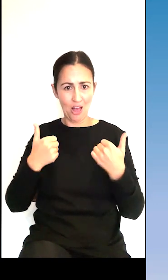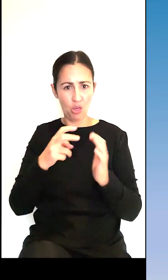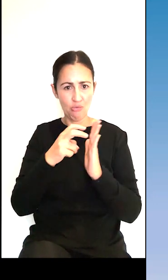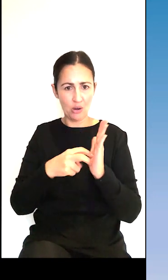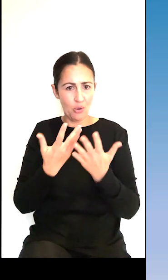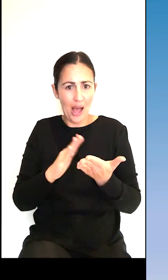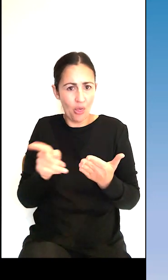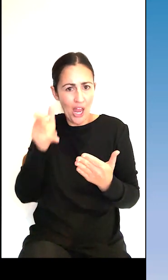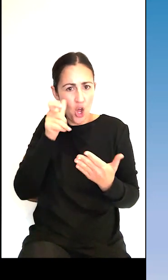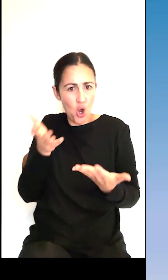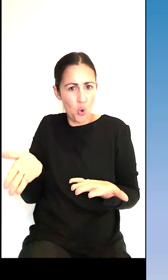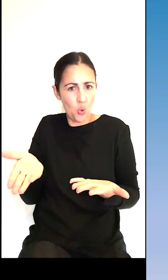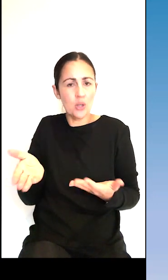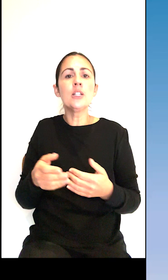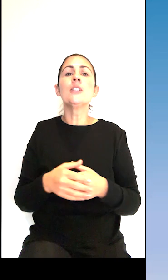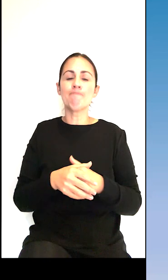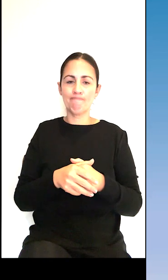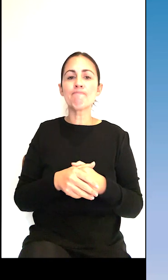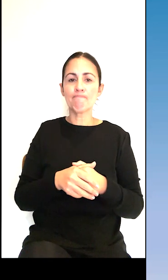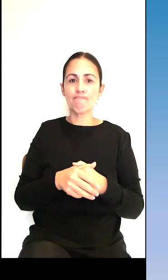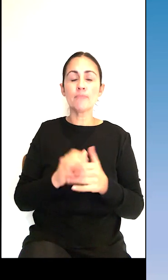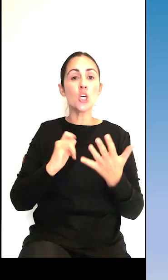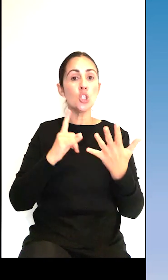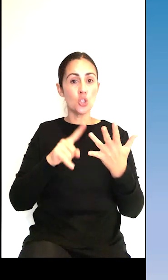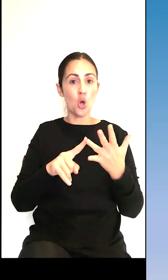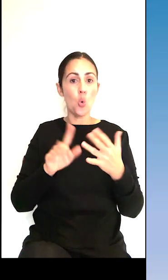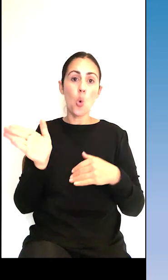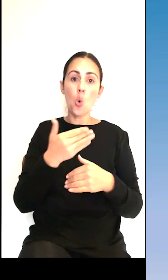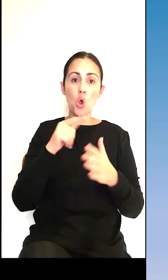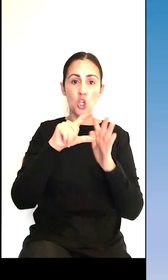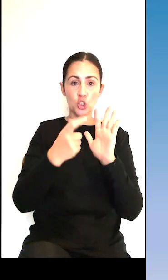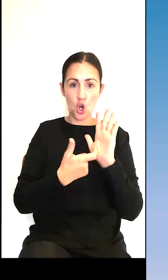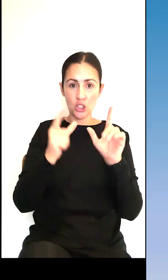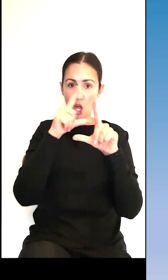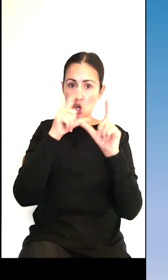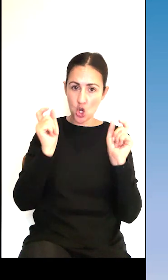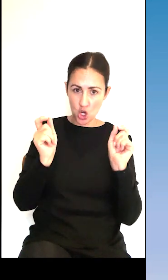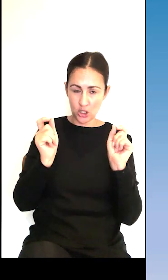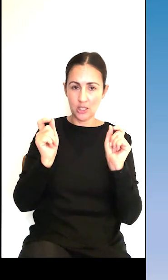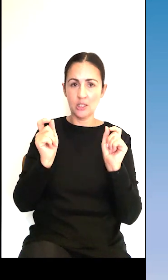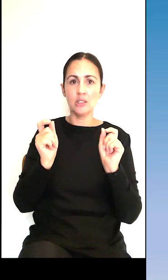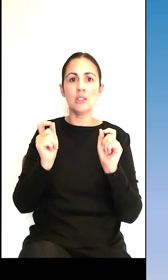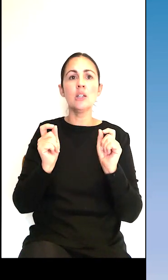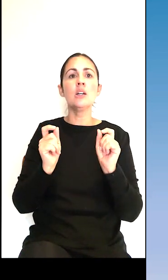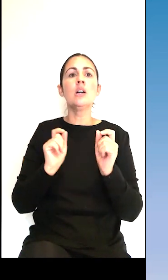I can take that one. So essentially medical staff when they go into their normal clinical information